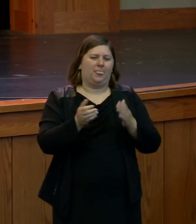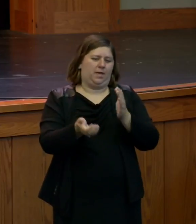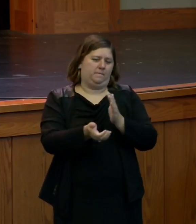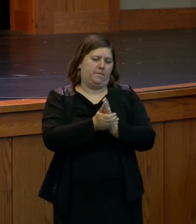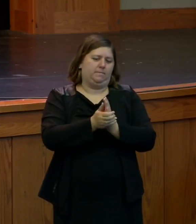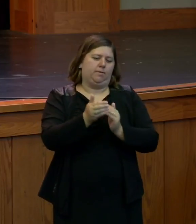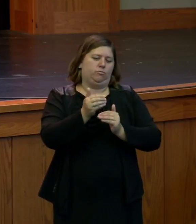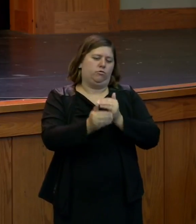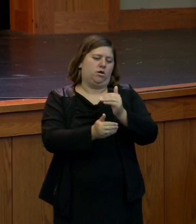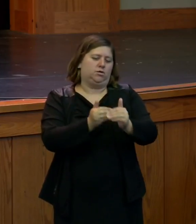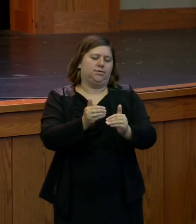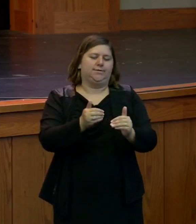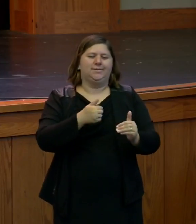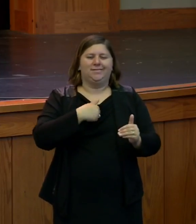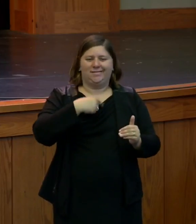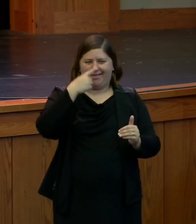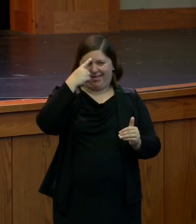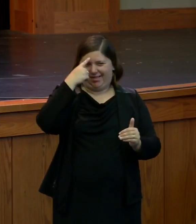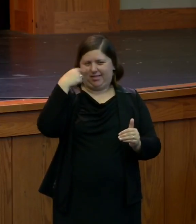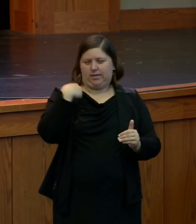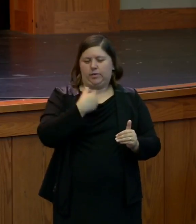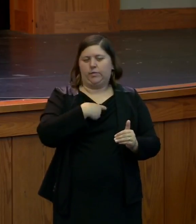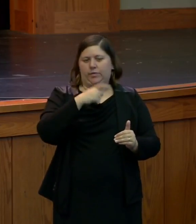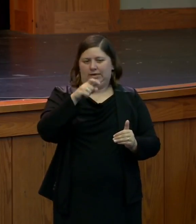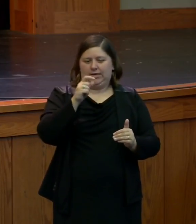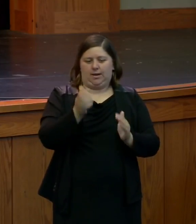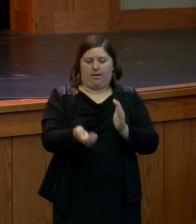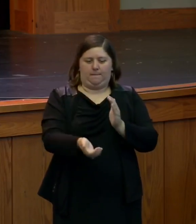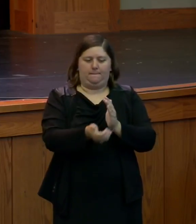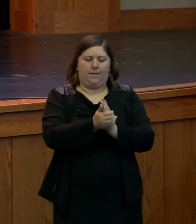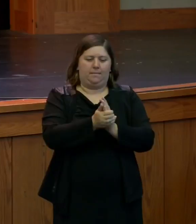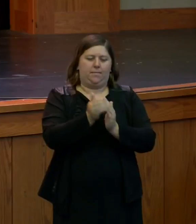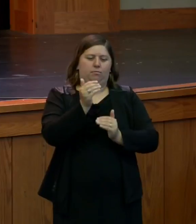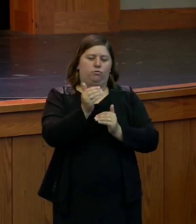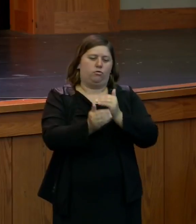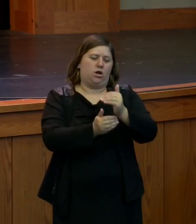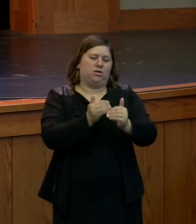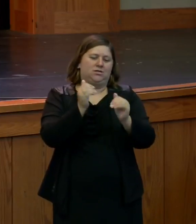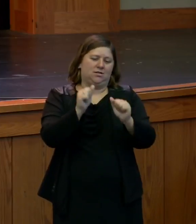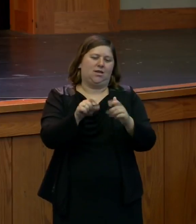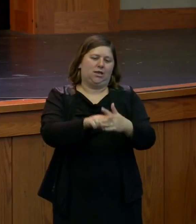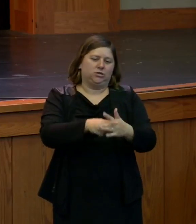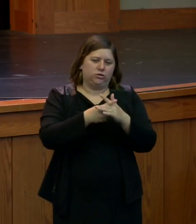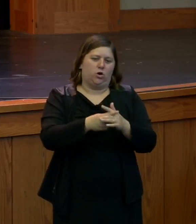I DO THINK WE NEED AN AMENDMENTS PROCESS THAT CAN START WITH THE PUBLIC.